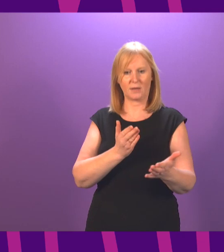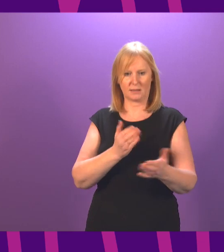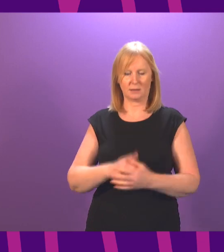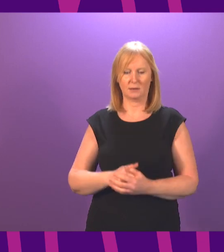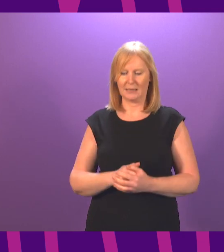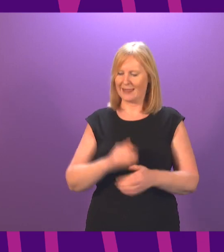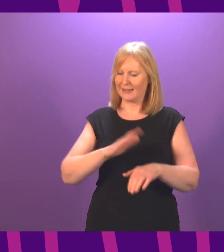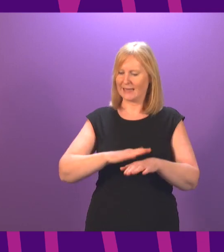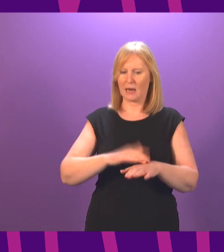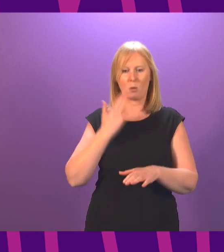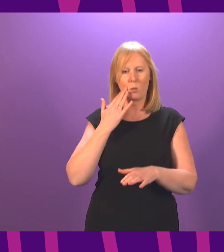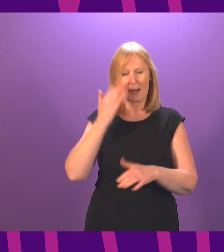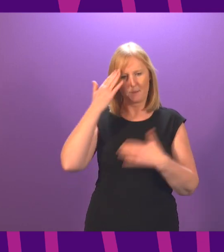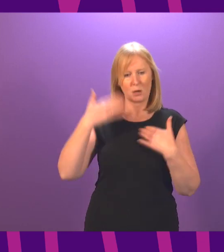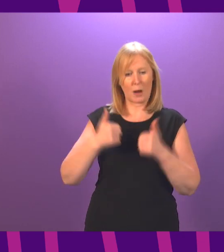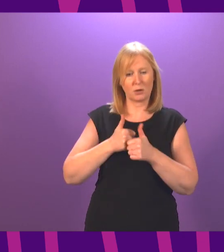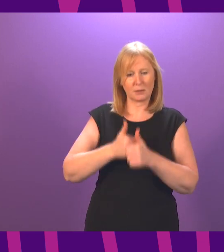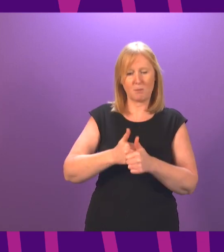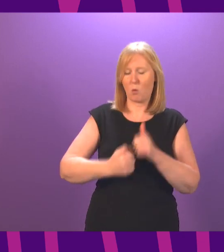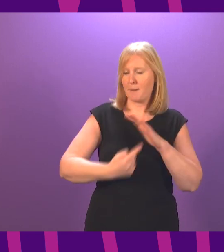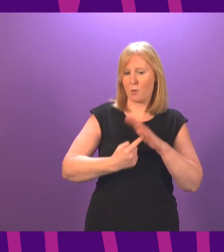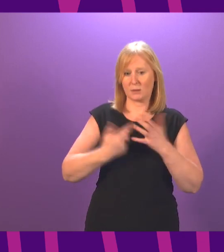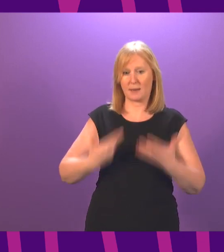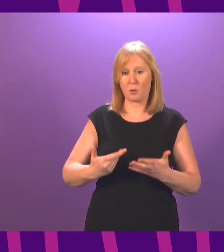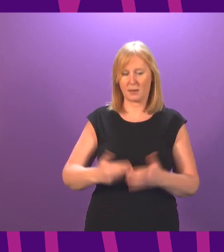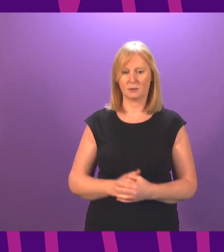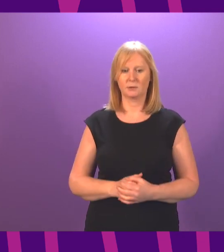Leven hospital at a time when we need mental health support more than ever?